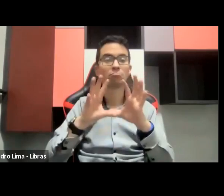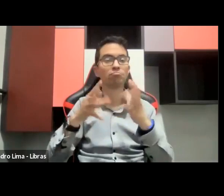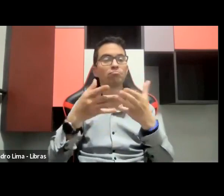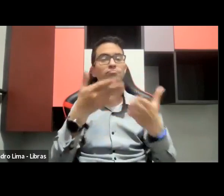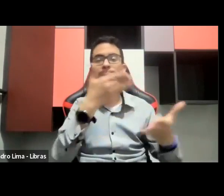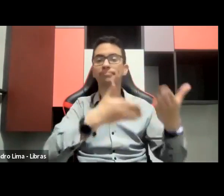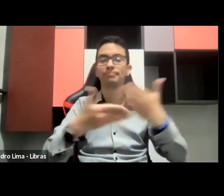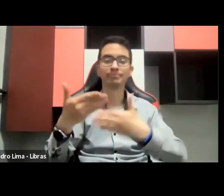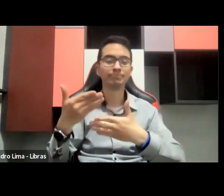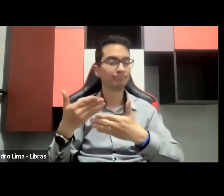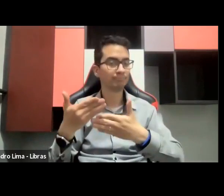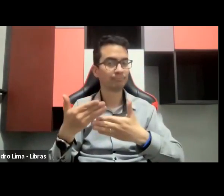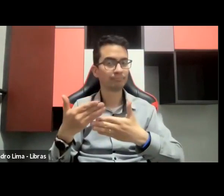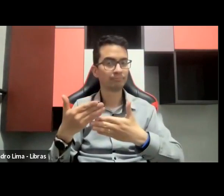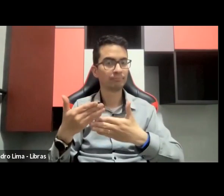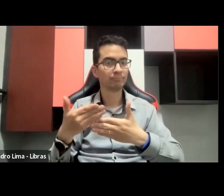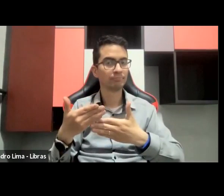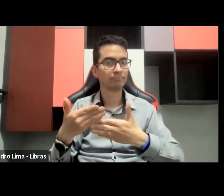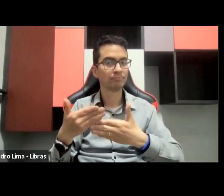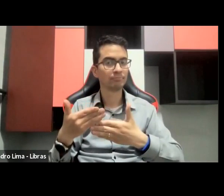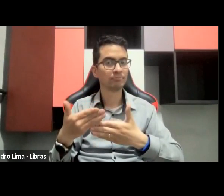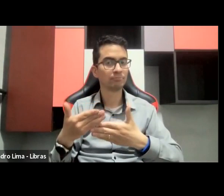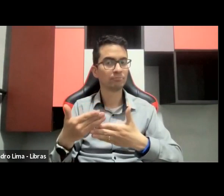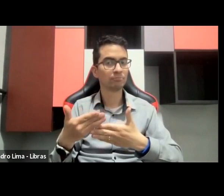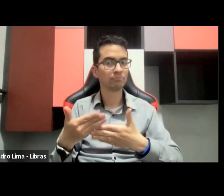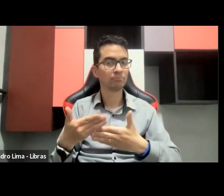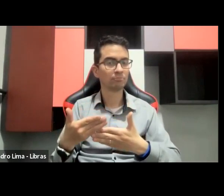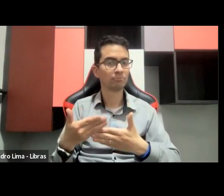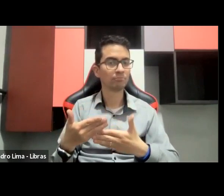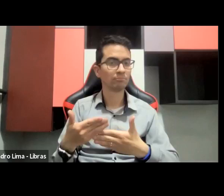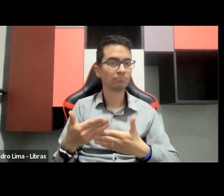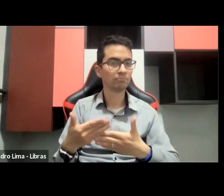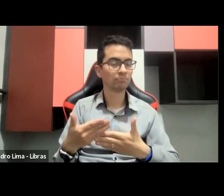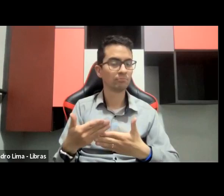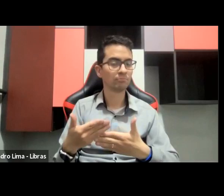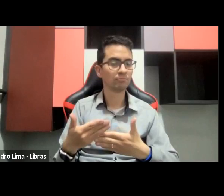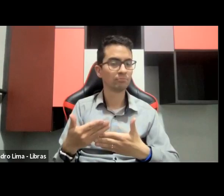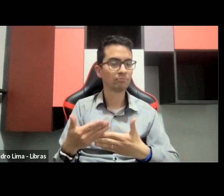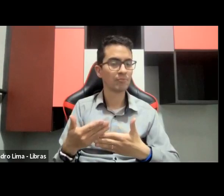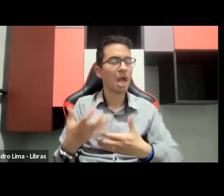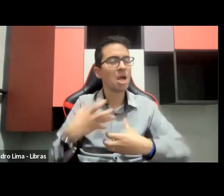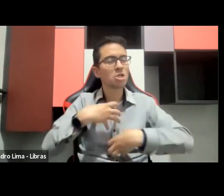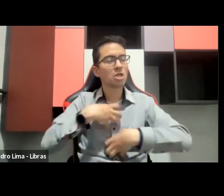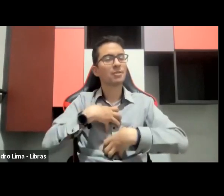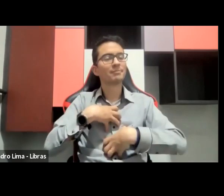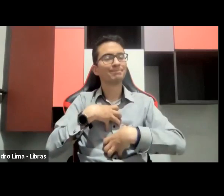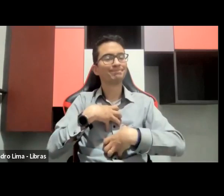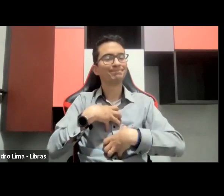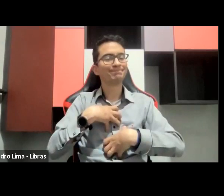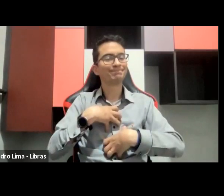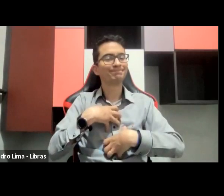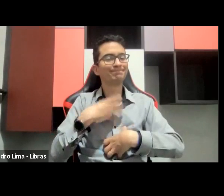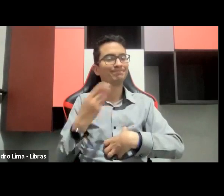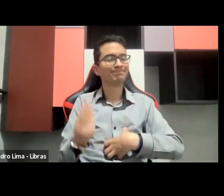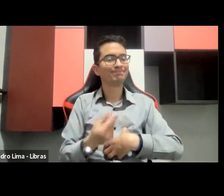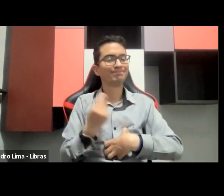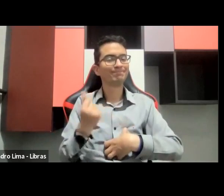it's it's a kind of, well. people people oriented op or people oriented or, or, or people oriented or, or, or para depot.